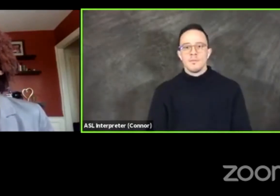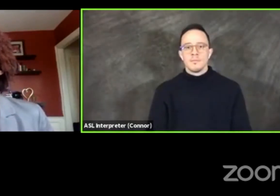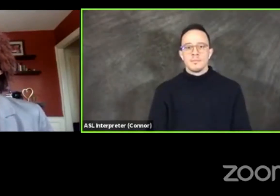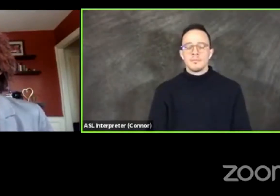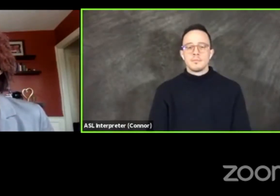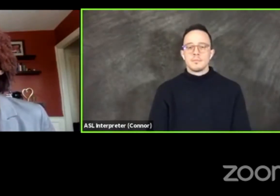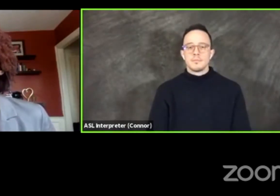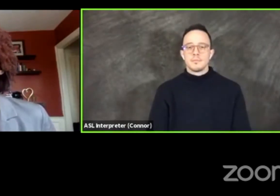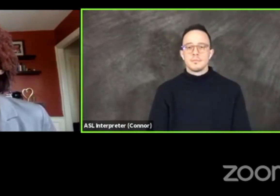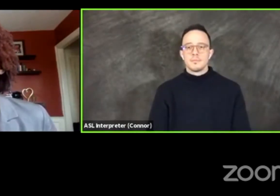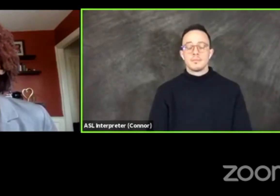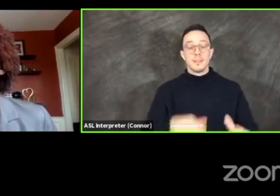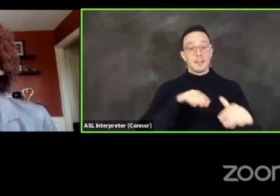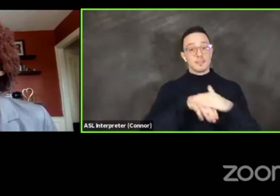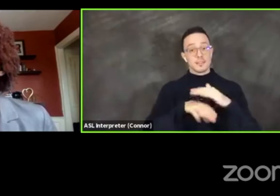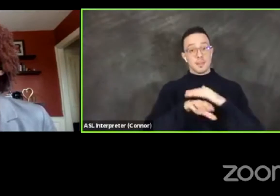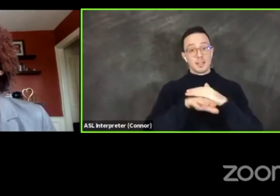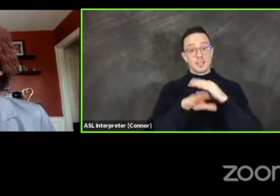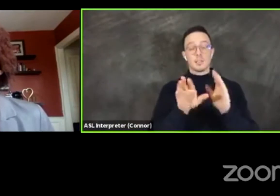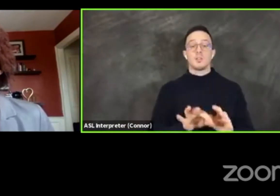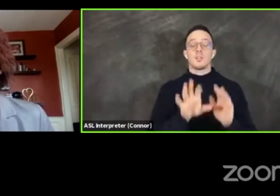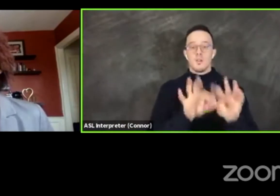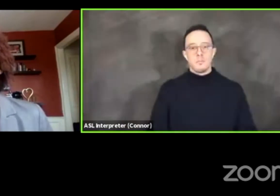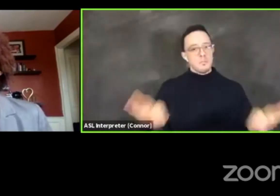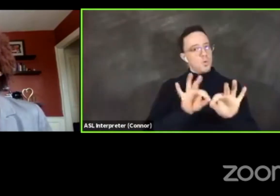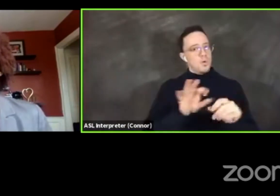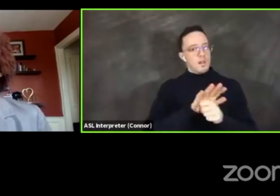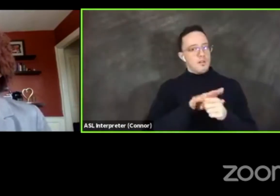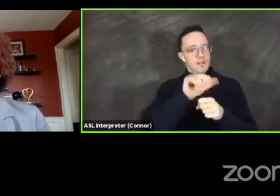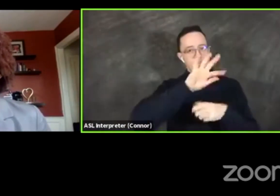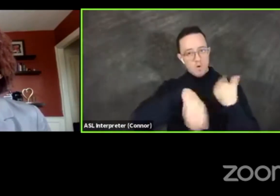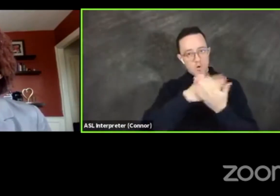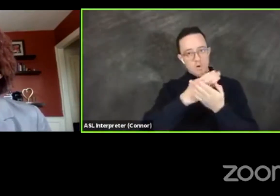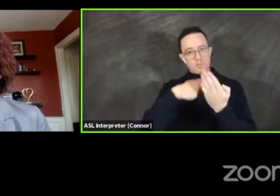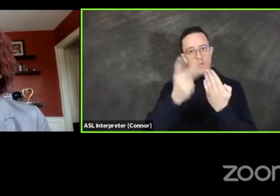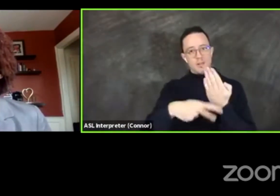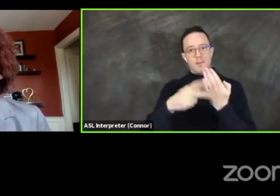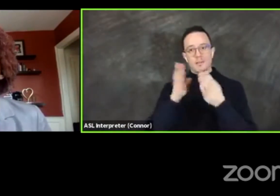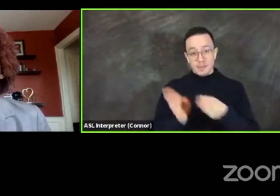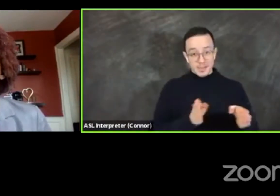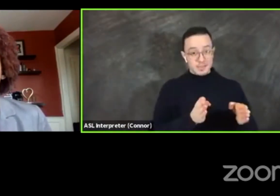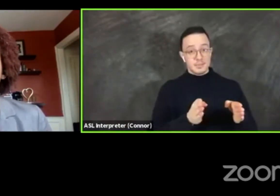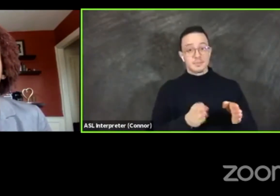ACCESSIBILITY IS A CORE AREA OF OUR PROGRAMMING AND PLANNING, EVIDENT HERE AS WELL FOR OUR ANNUAL SYMPOSIUM.